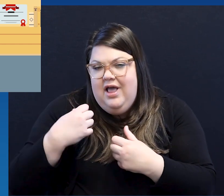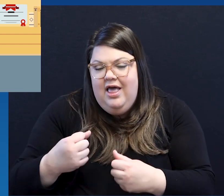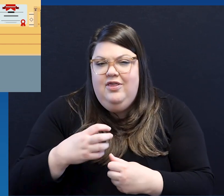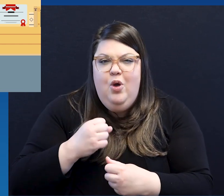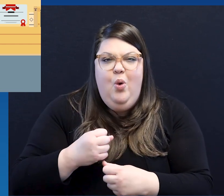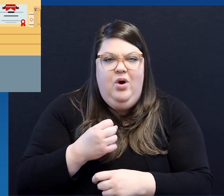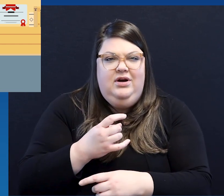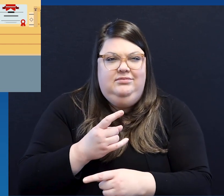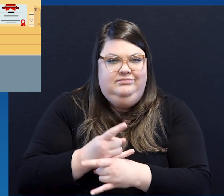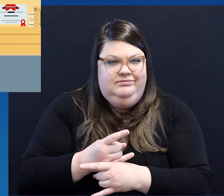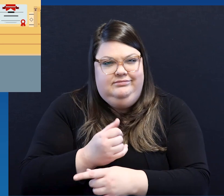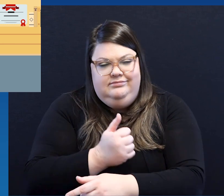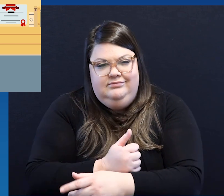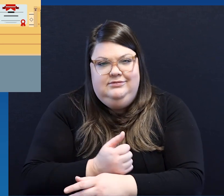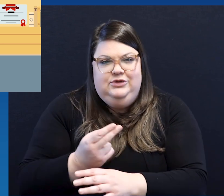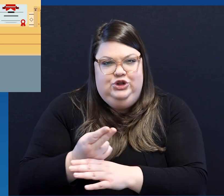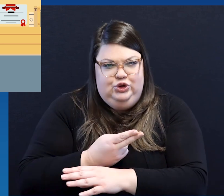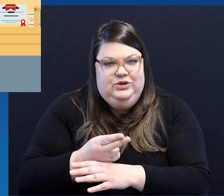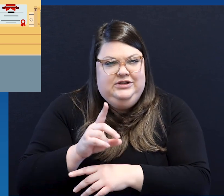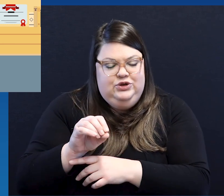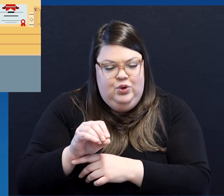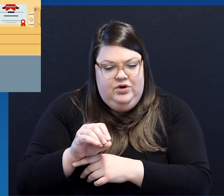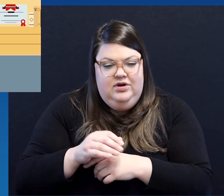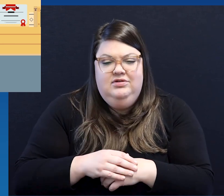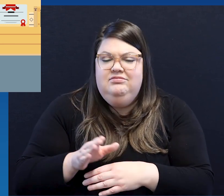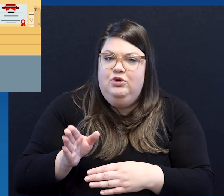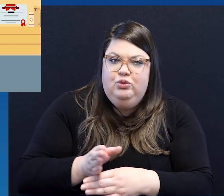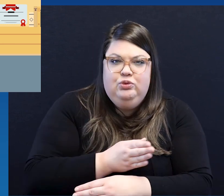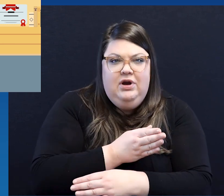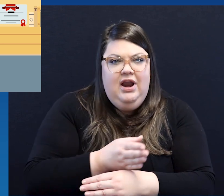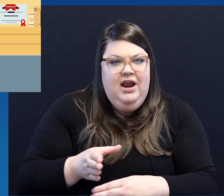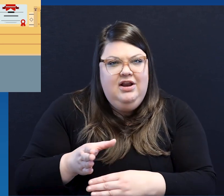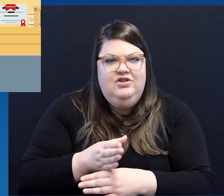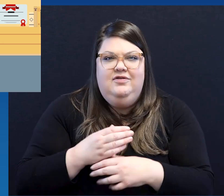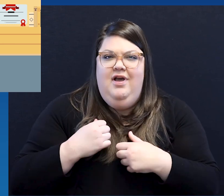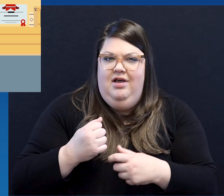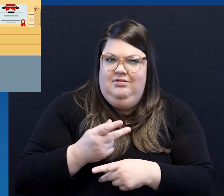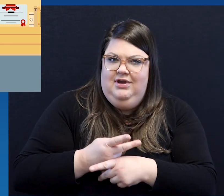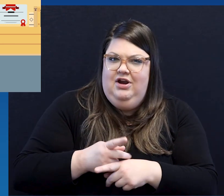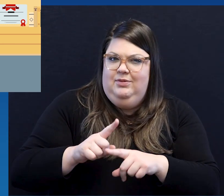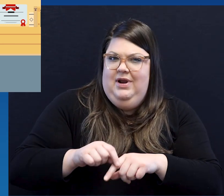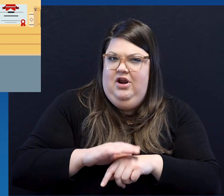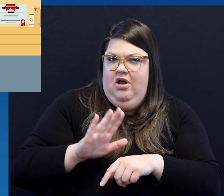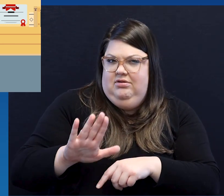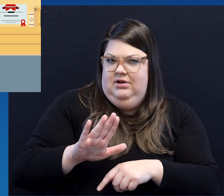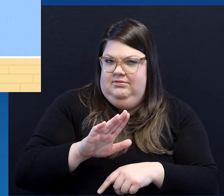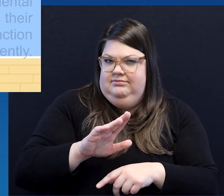or a hospital. Behavioral health care treats mental health conditions and substance use disorders.